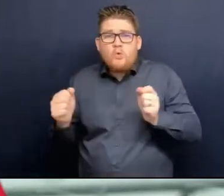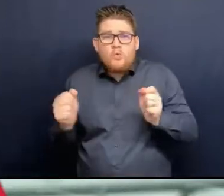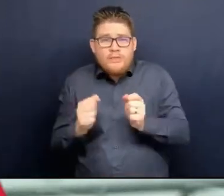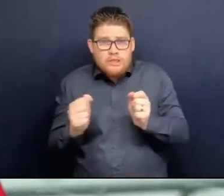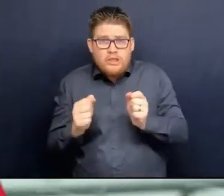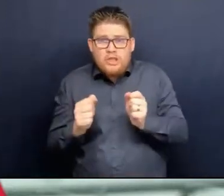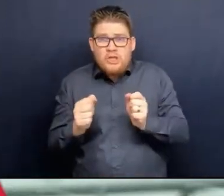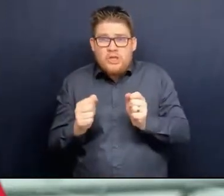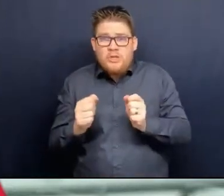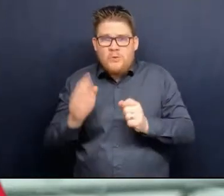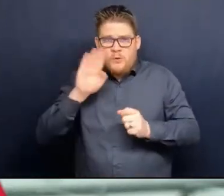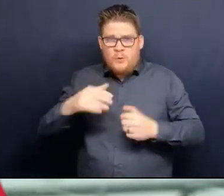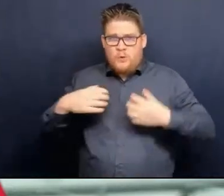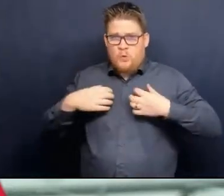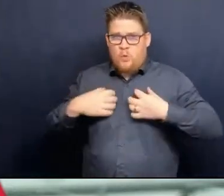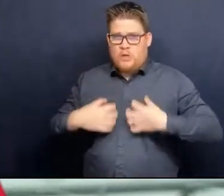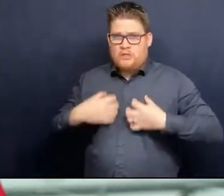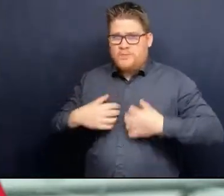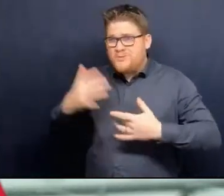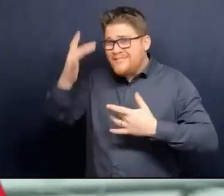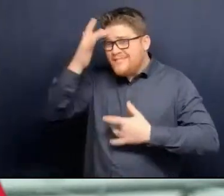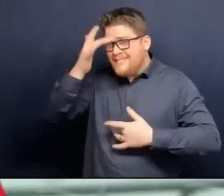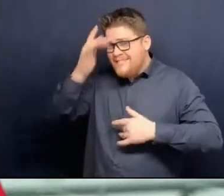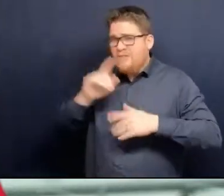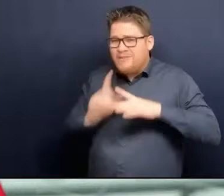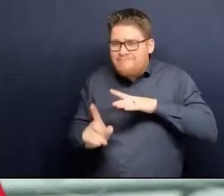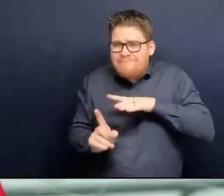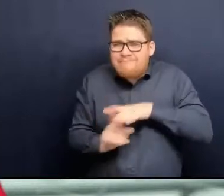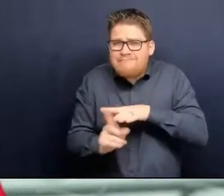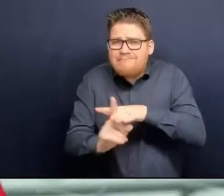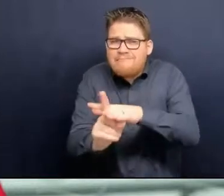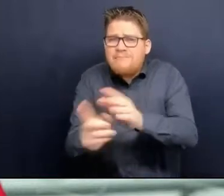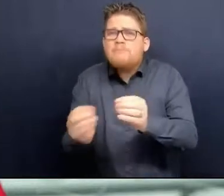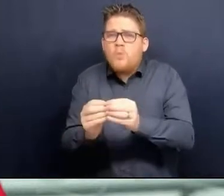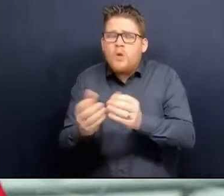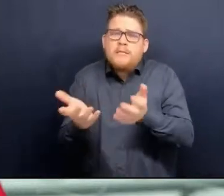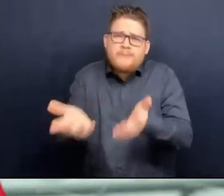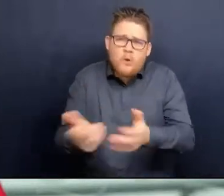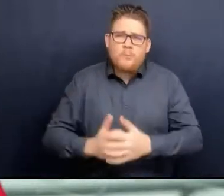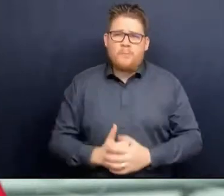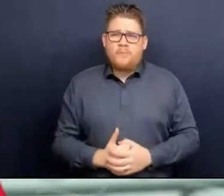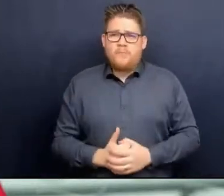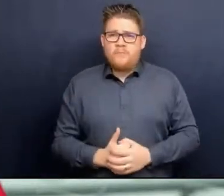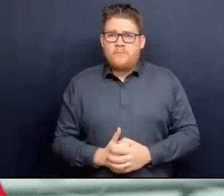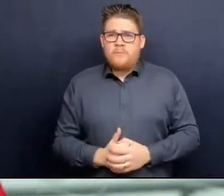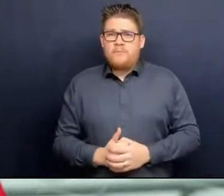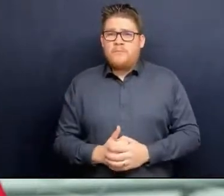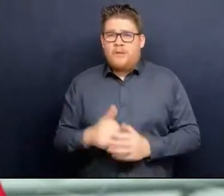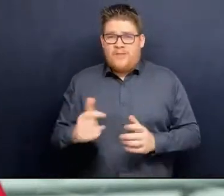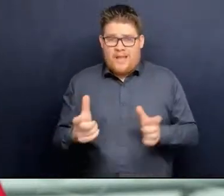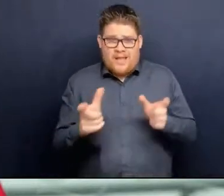, and we expect we've seen that there's a pattern to covid as well. So we may need these